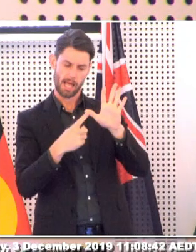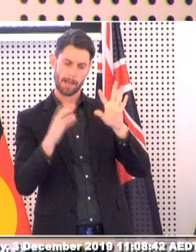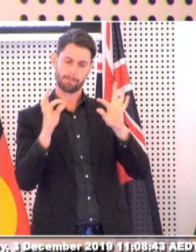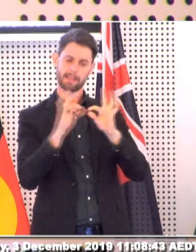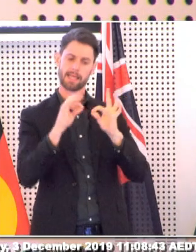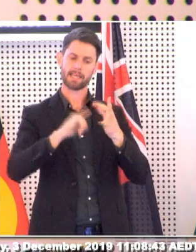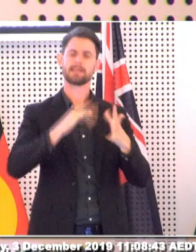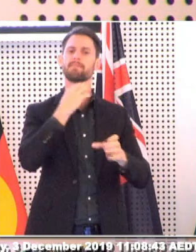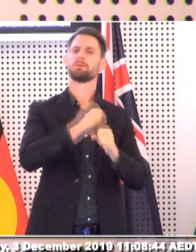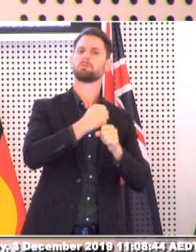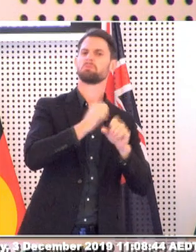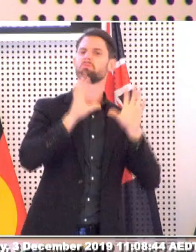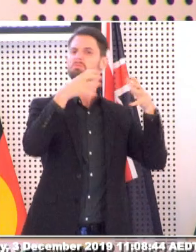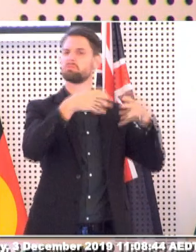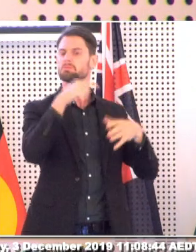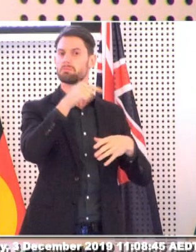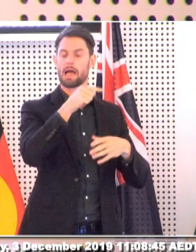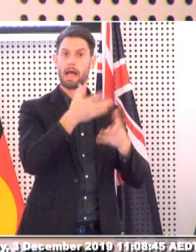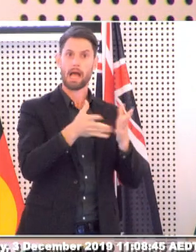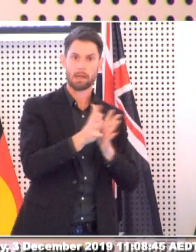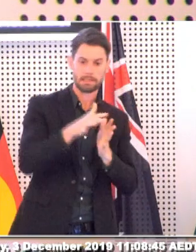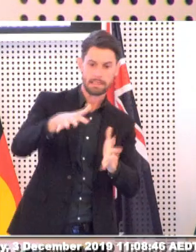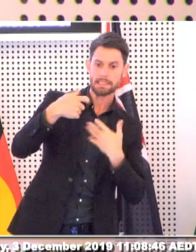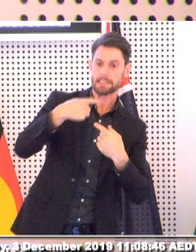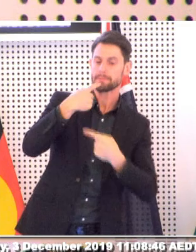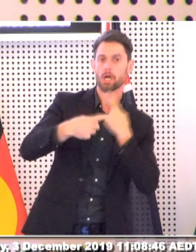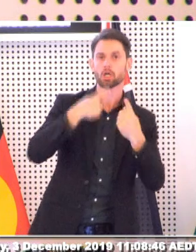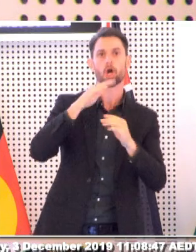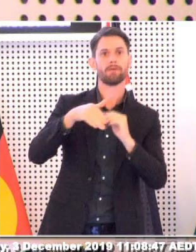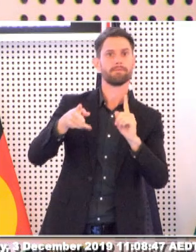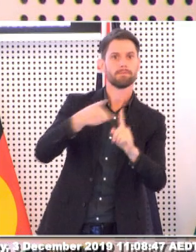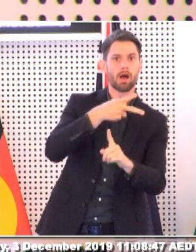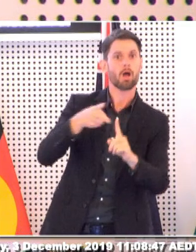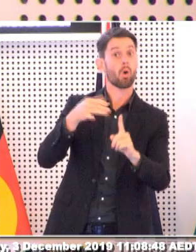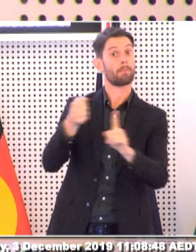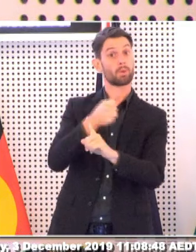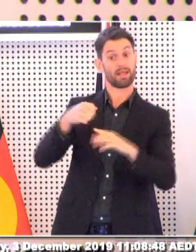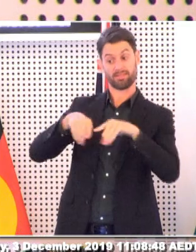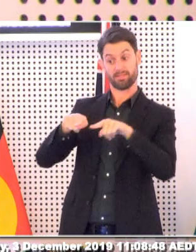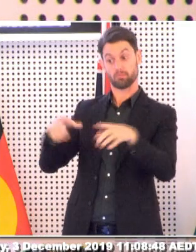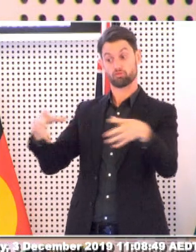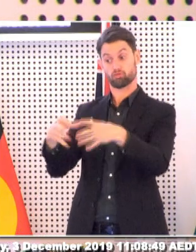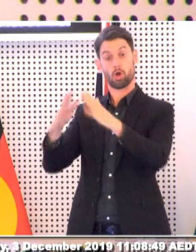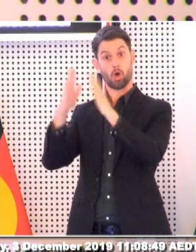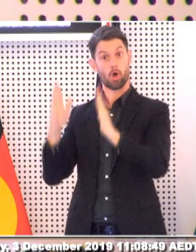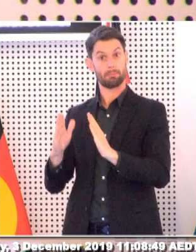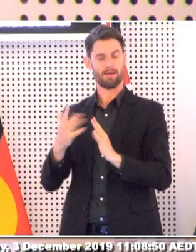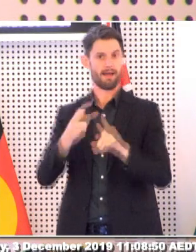- getting accurate information on the extent of abuse and violence within, say, group homes or other forms of accommodation. Is that a fair observation?